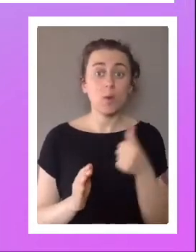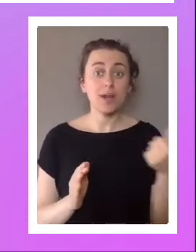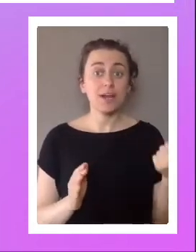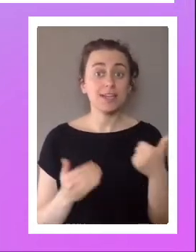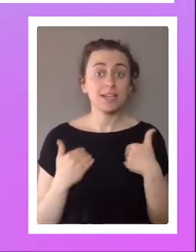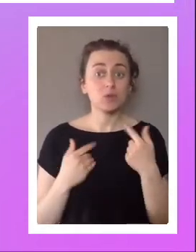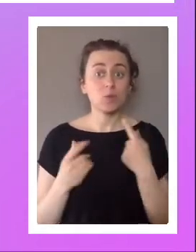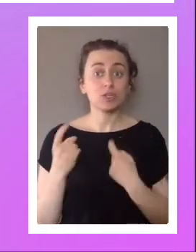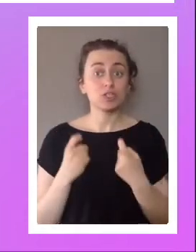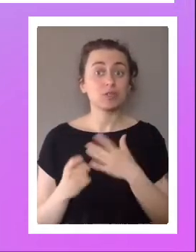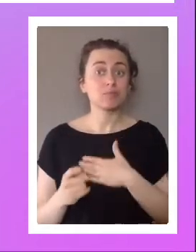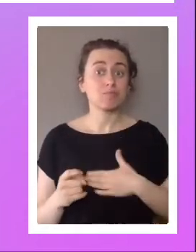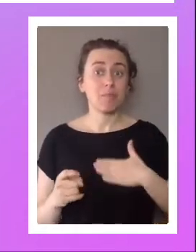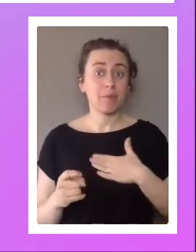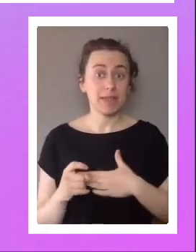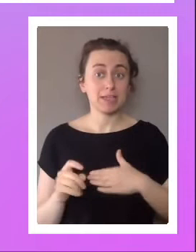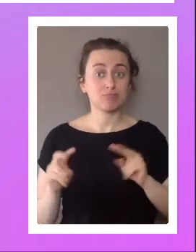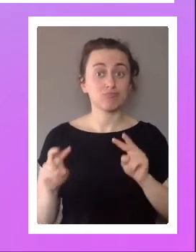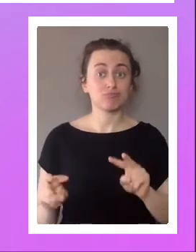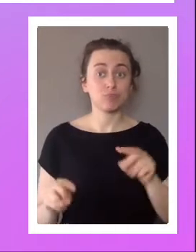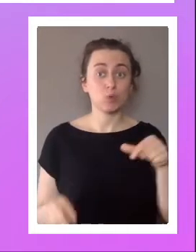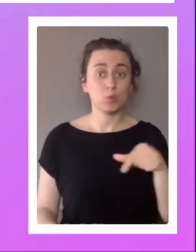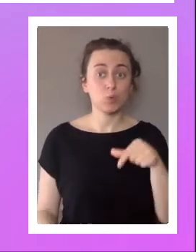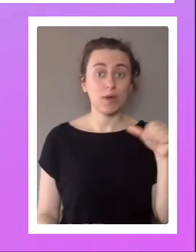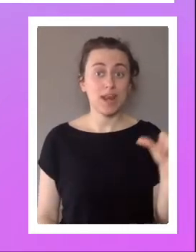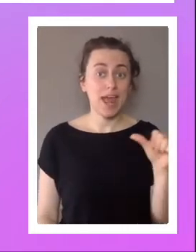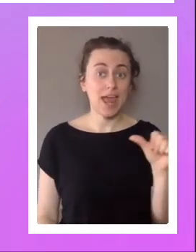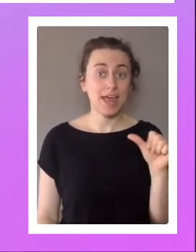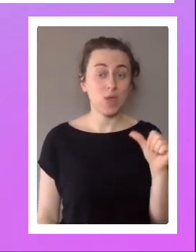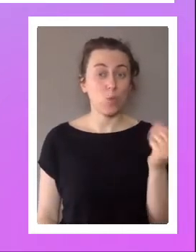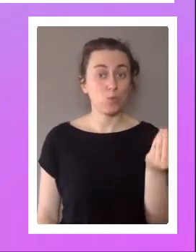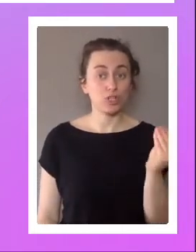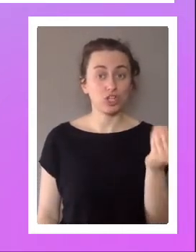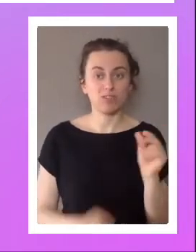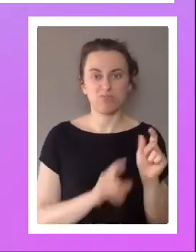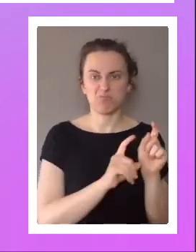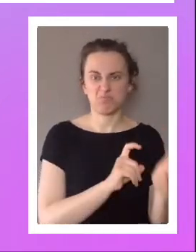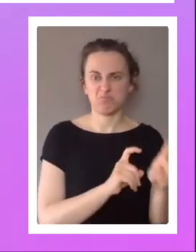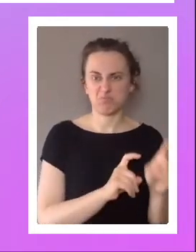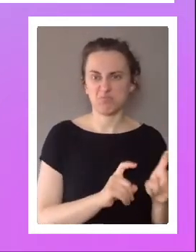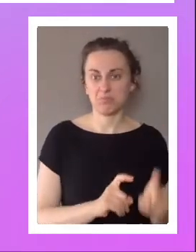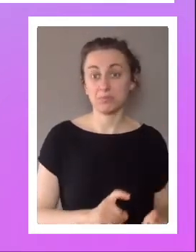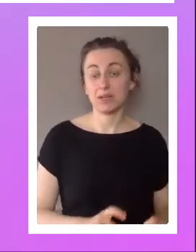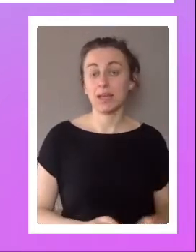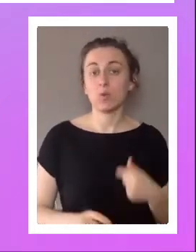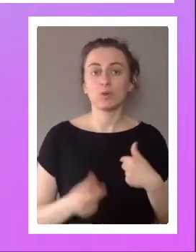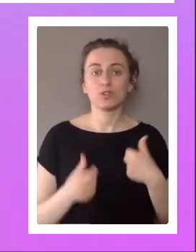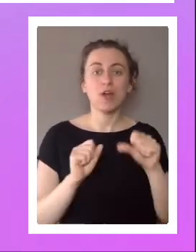to that Q&A widget and submit them there and we'll try to get to as many of these as we can.